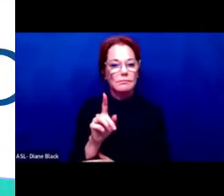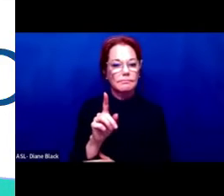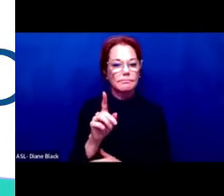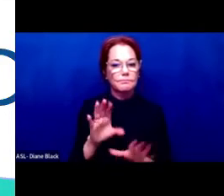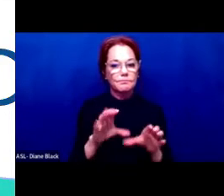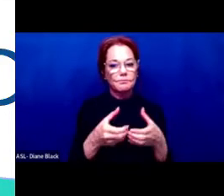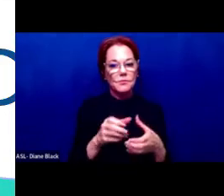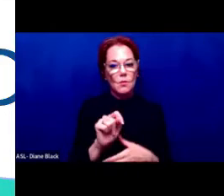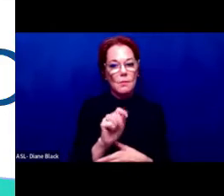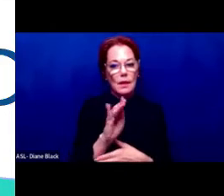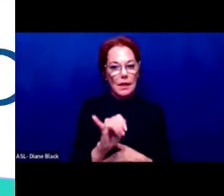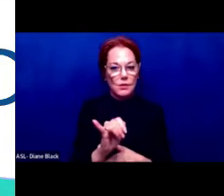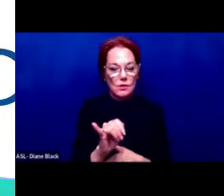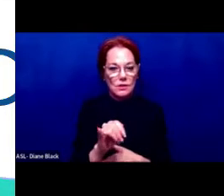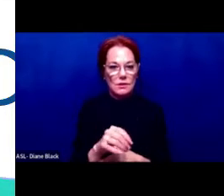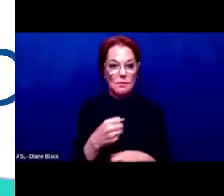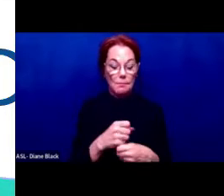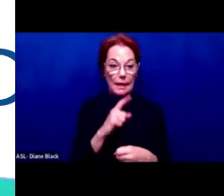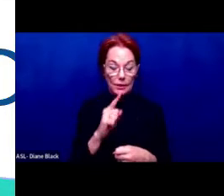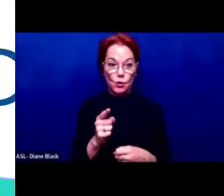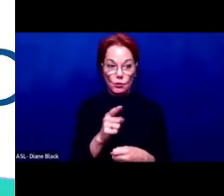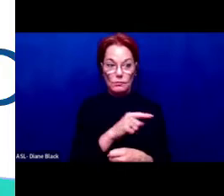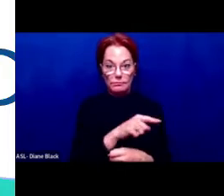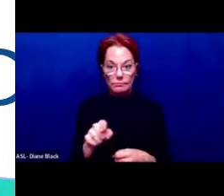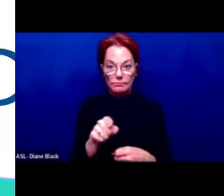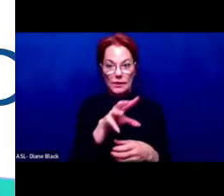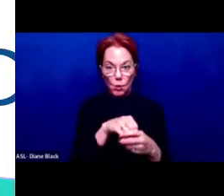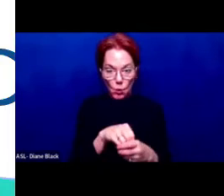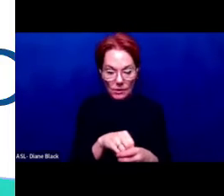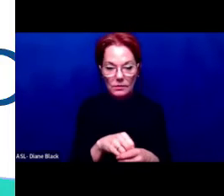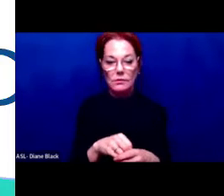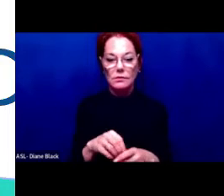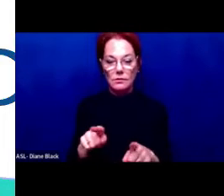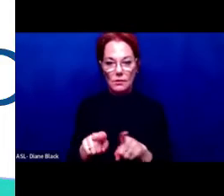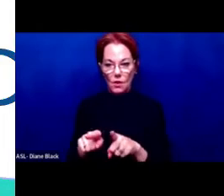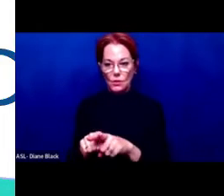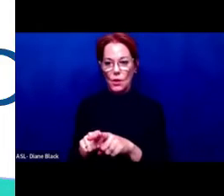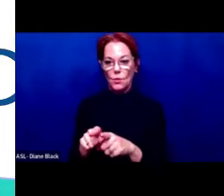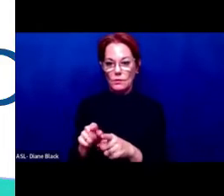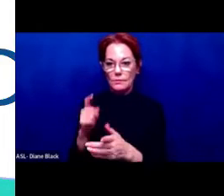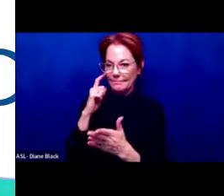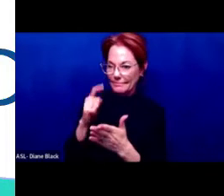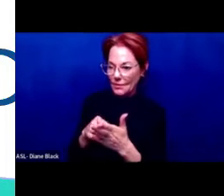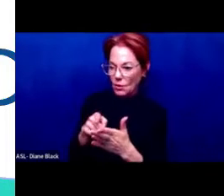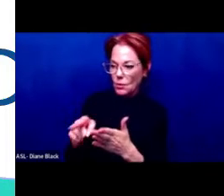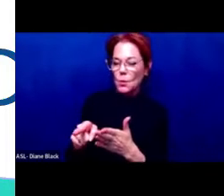making sure all that are included, as well as acknowledging the wonderful support that many caregivers,